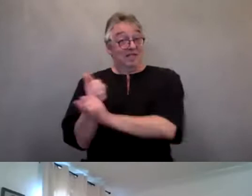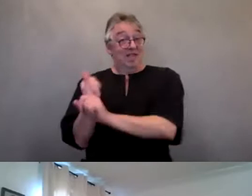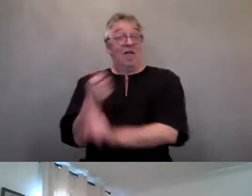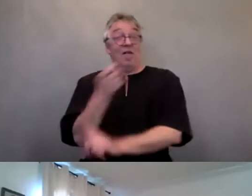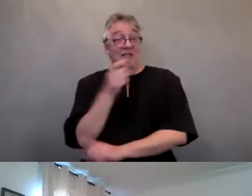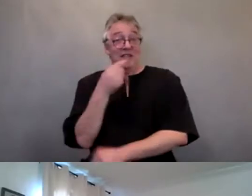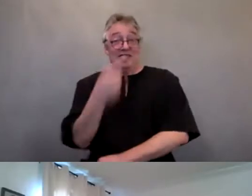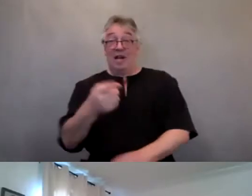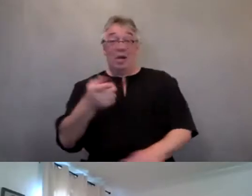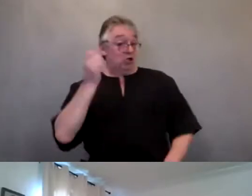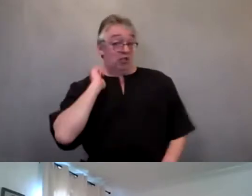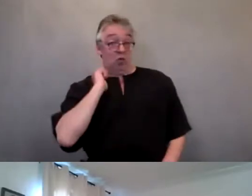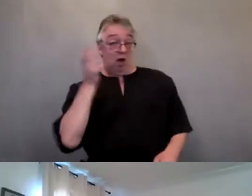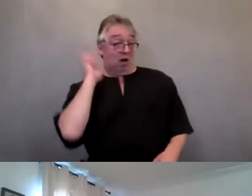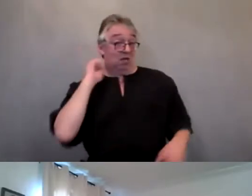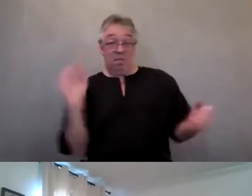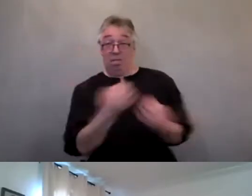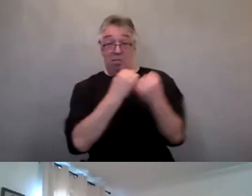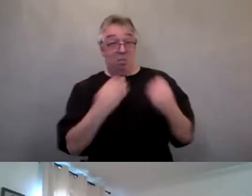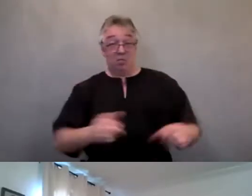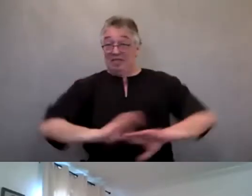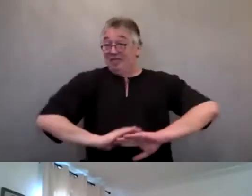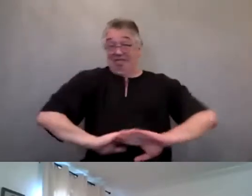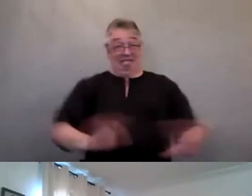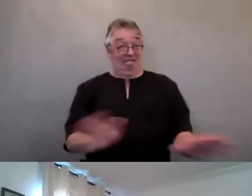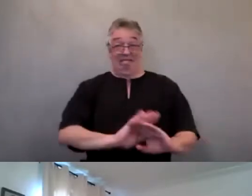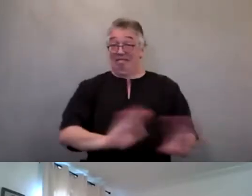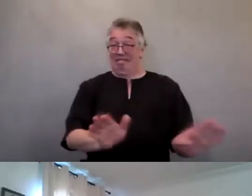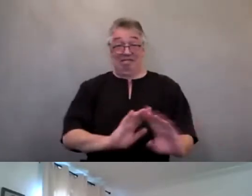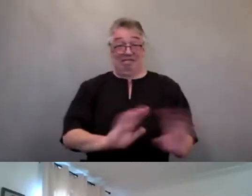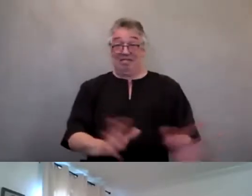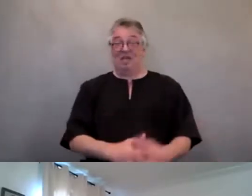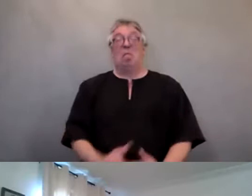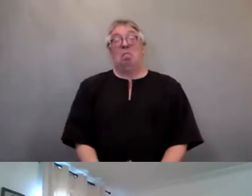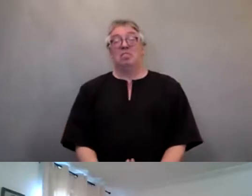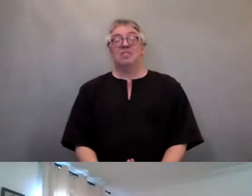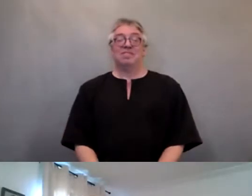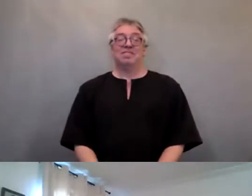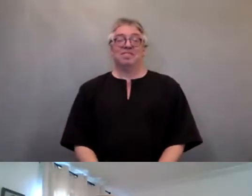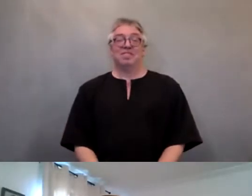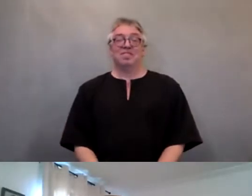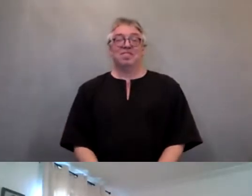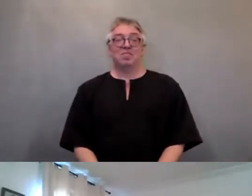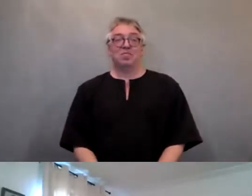Robert is very emphatic about that.